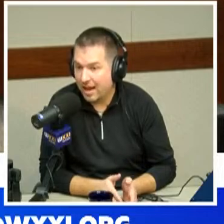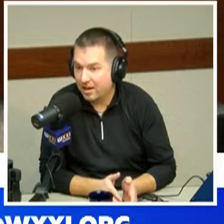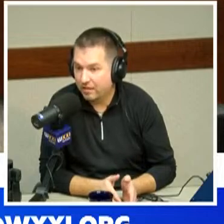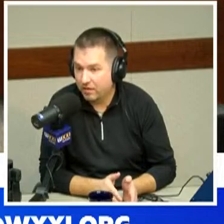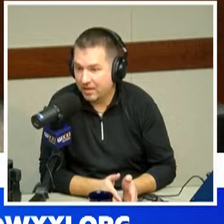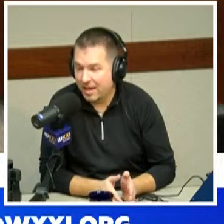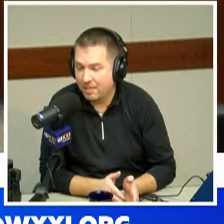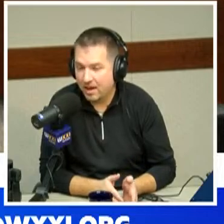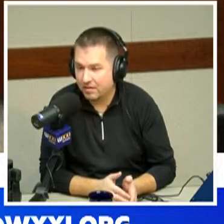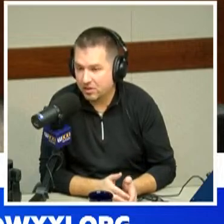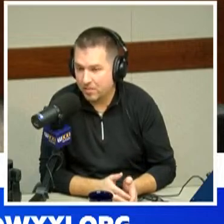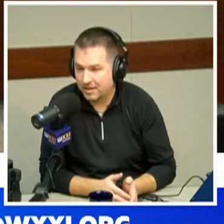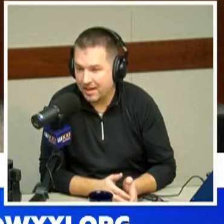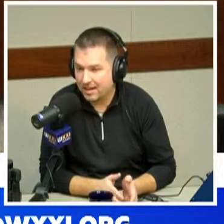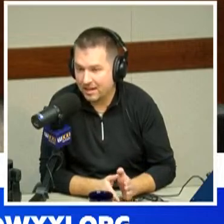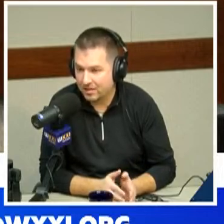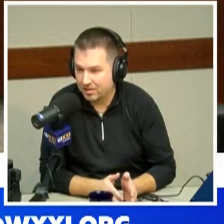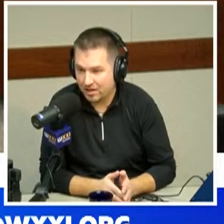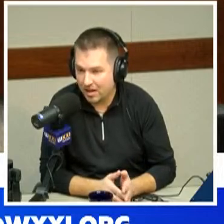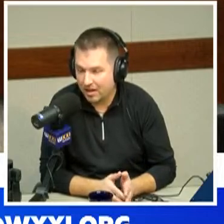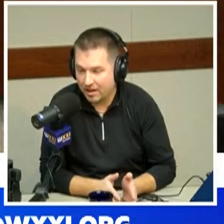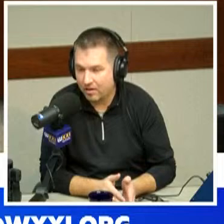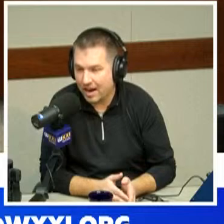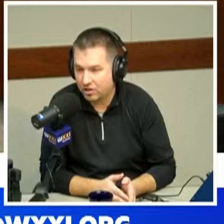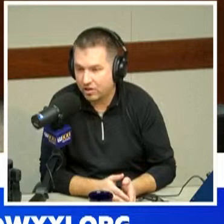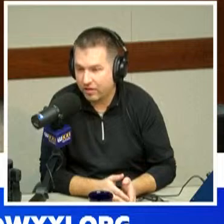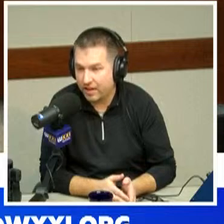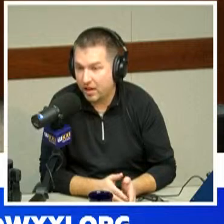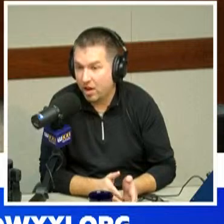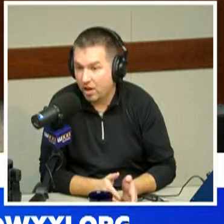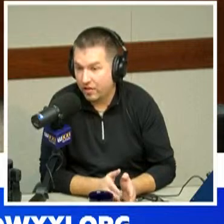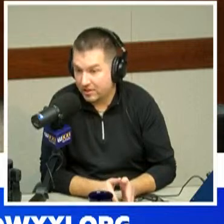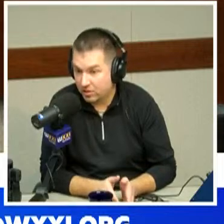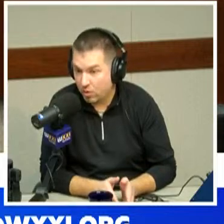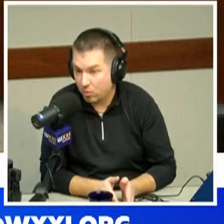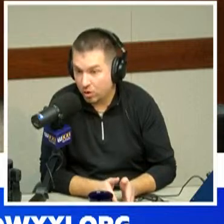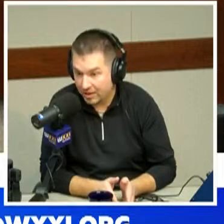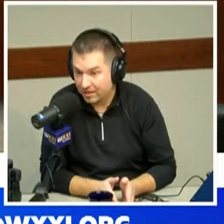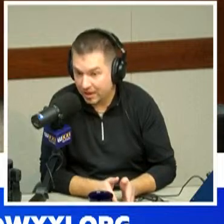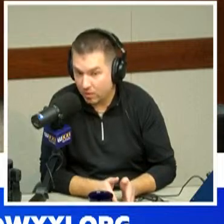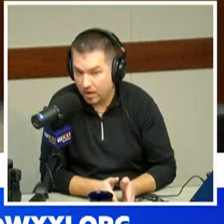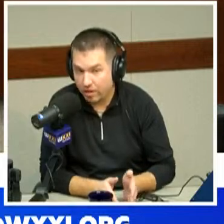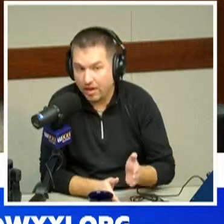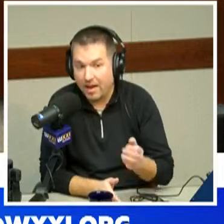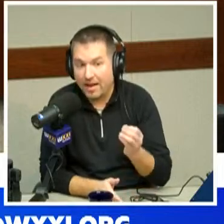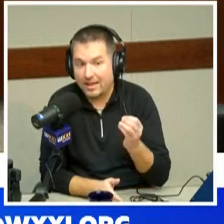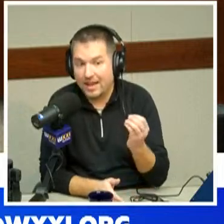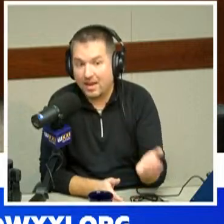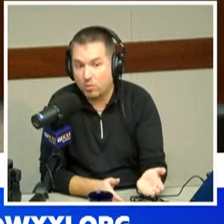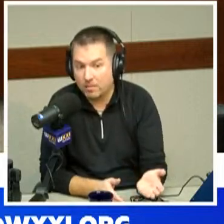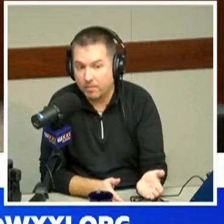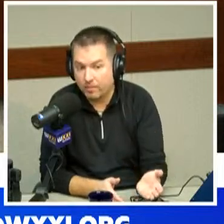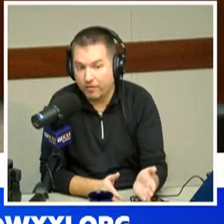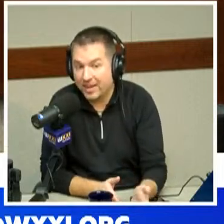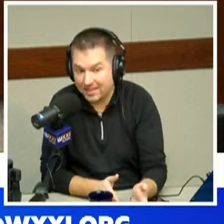kind of came out of a spontaneous uh interaction of like this is what we're dealing with can we fix